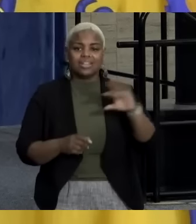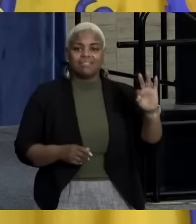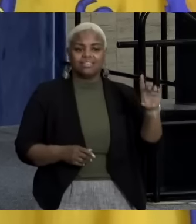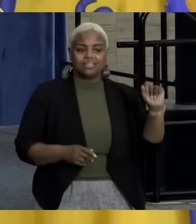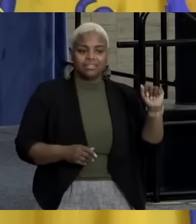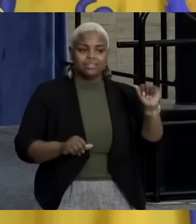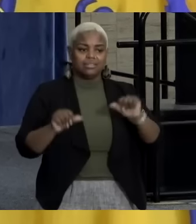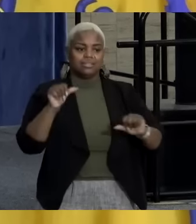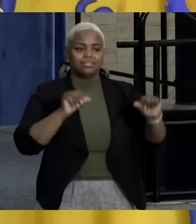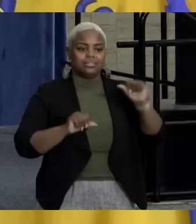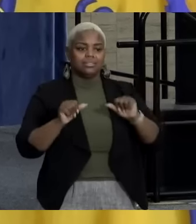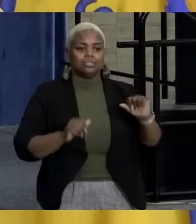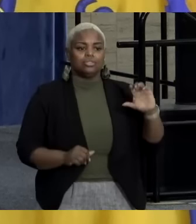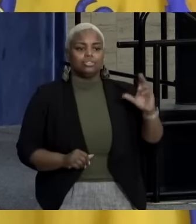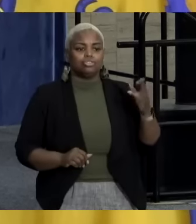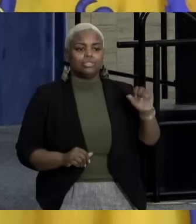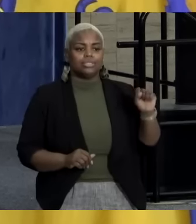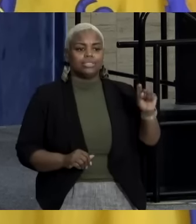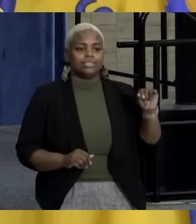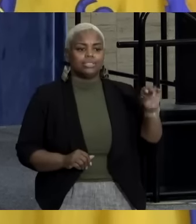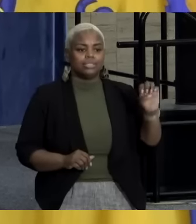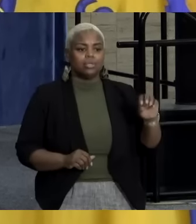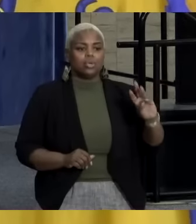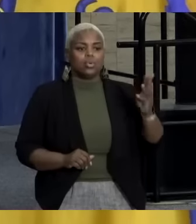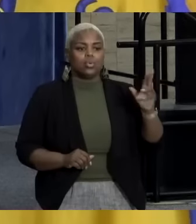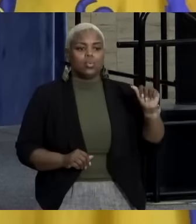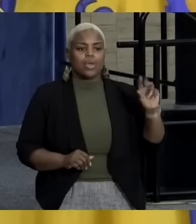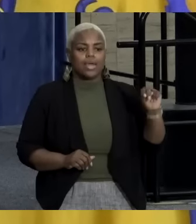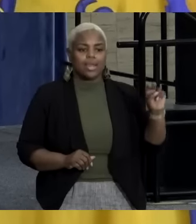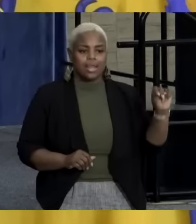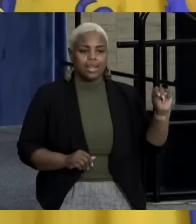Janet Maynard, and so many others. Sara Brenner, my deputy commissioner,